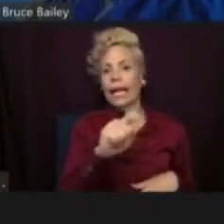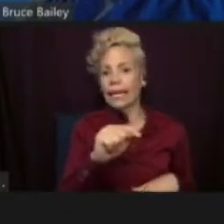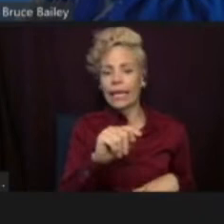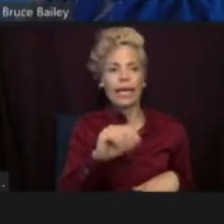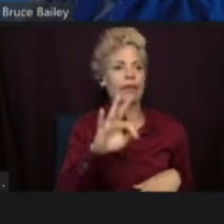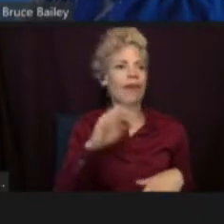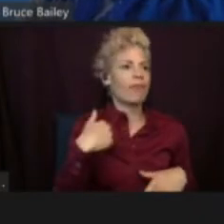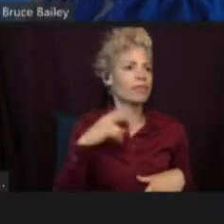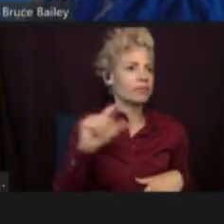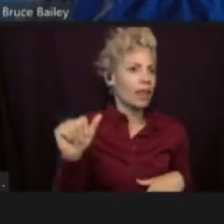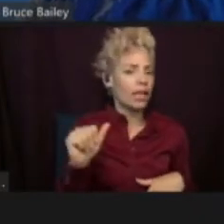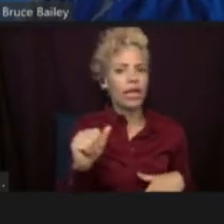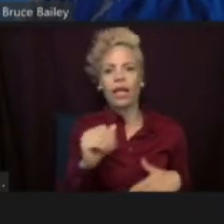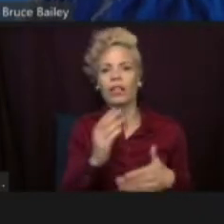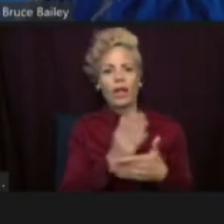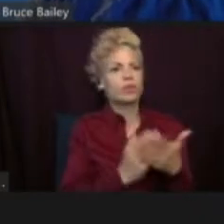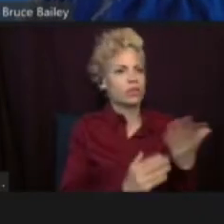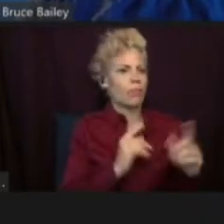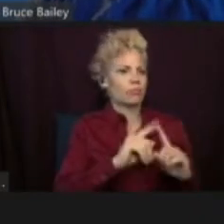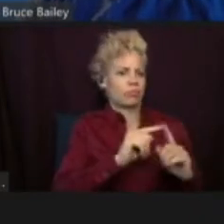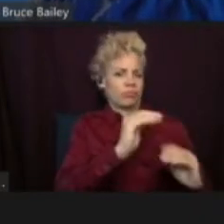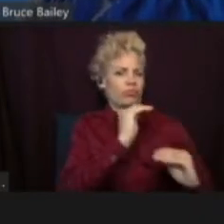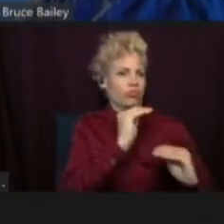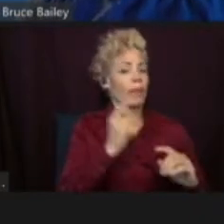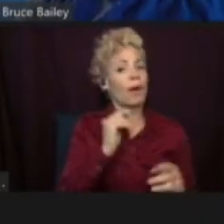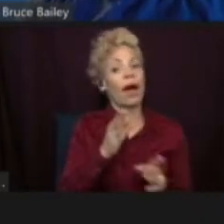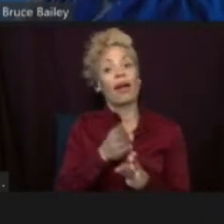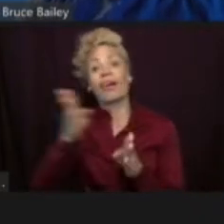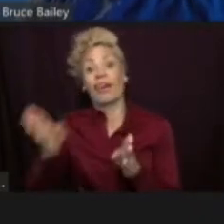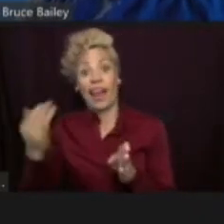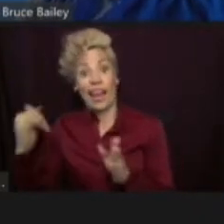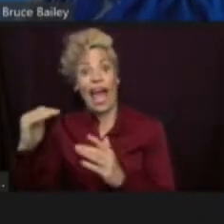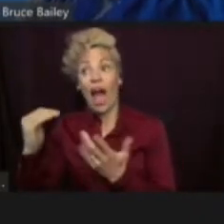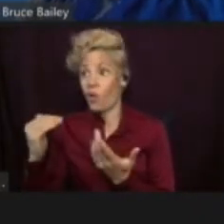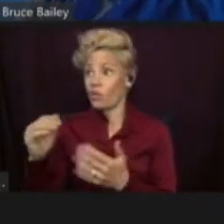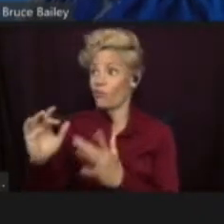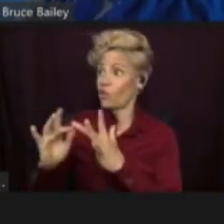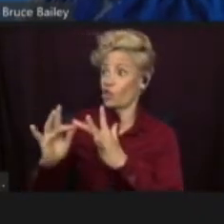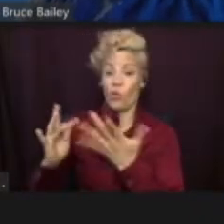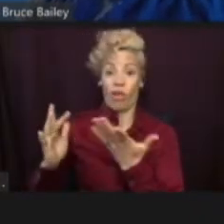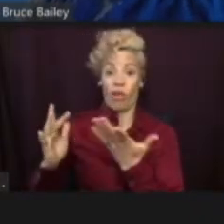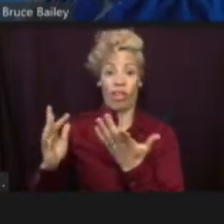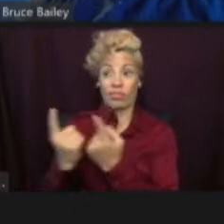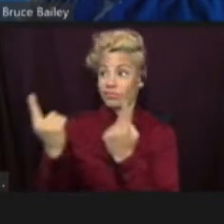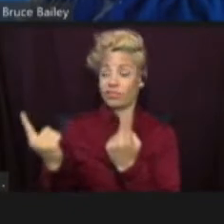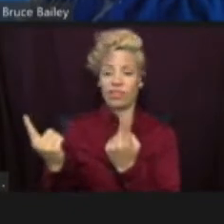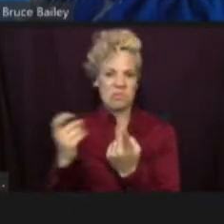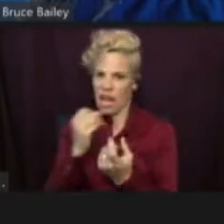Now that meetings are virtual, there's fewer limitations on budget and time and distance.